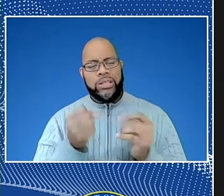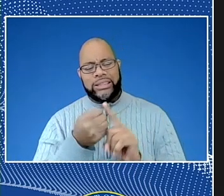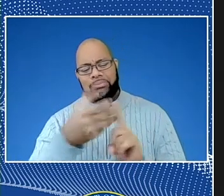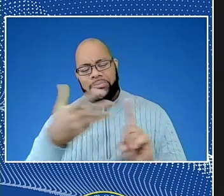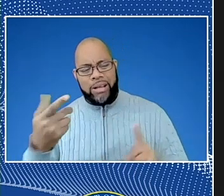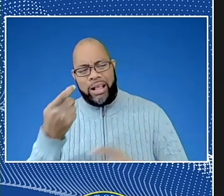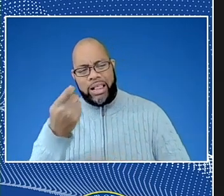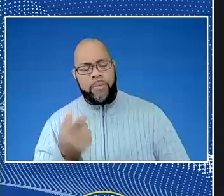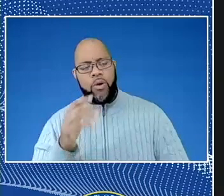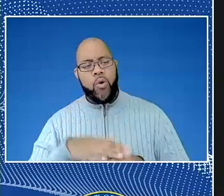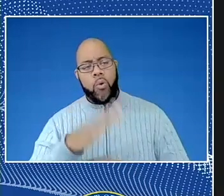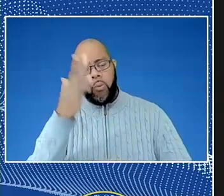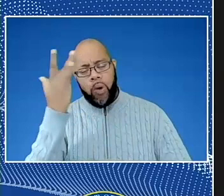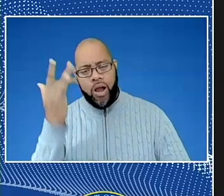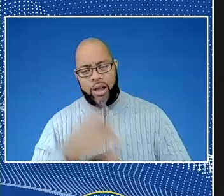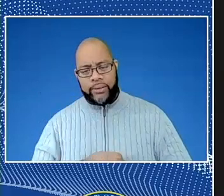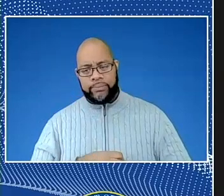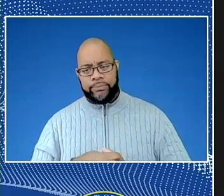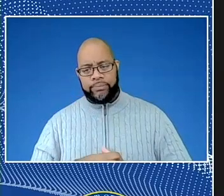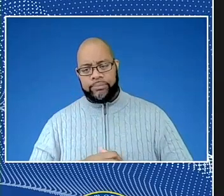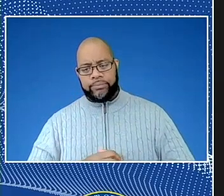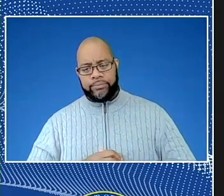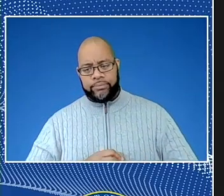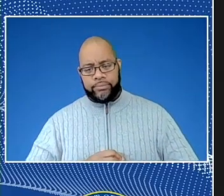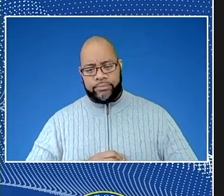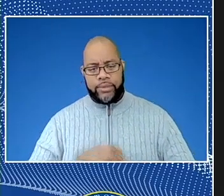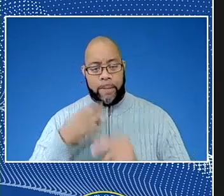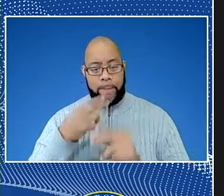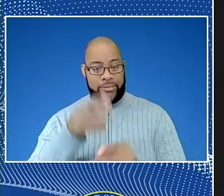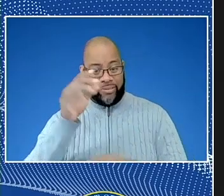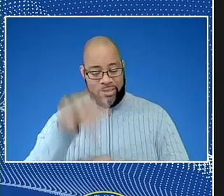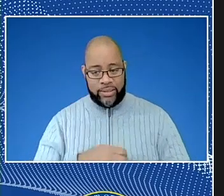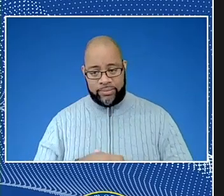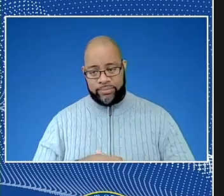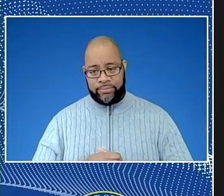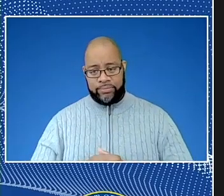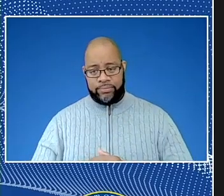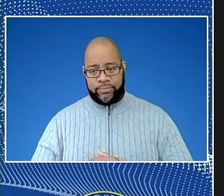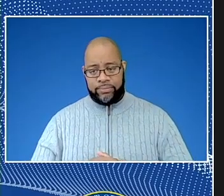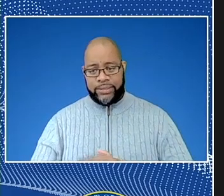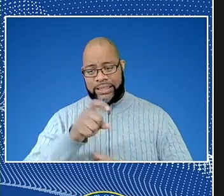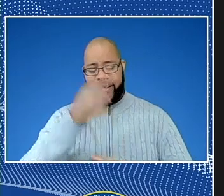why I mentioned the need for that